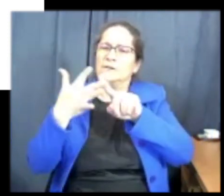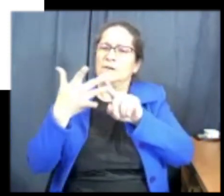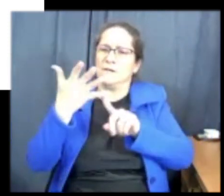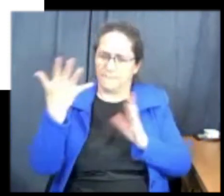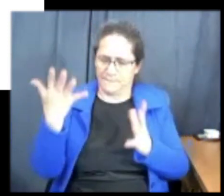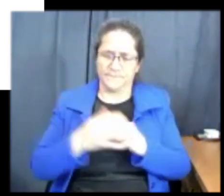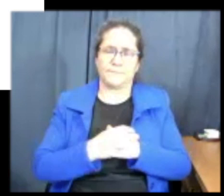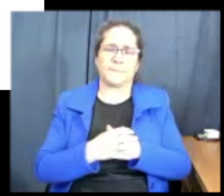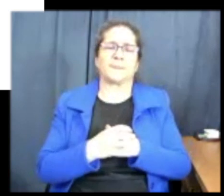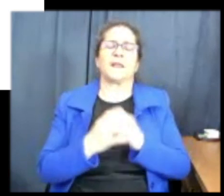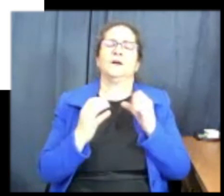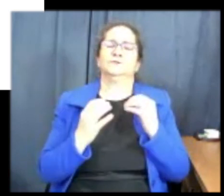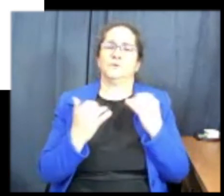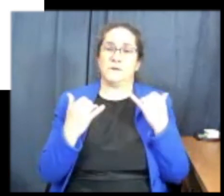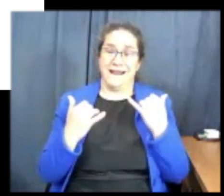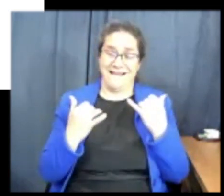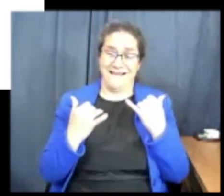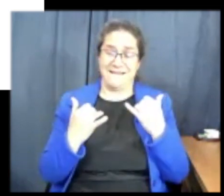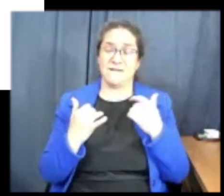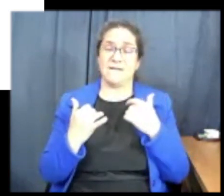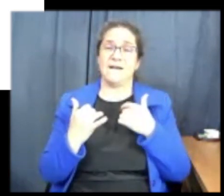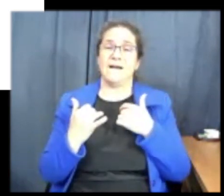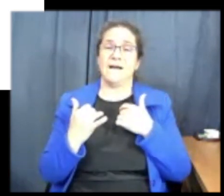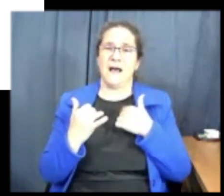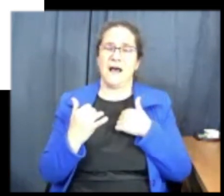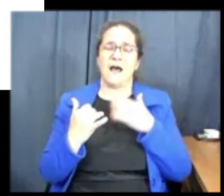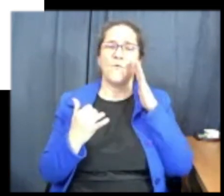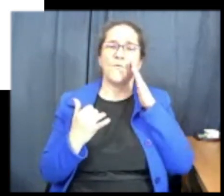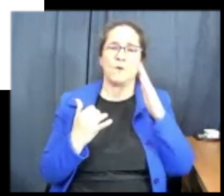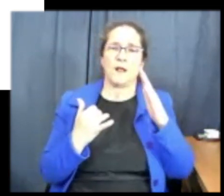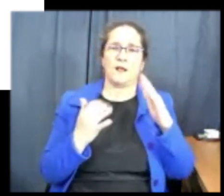is I am going to take you to the district profile